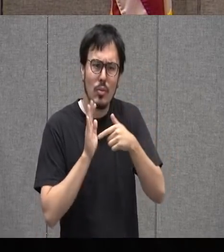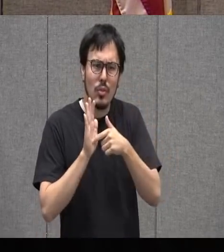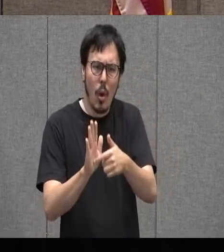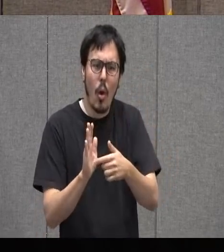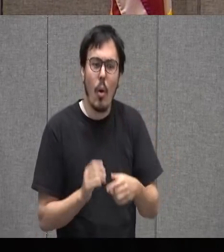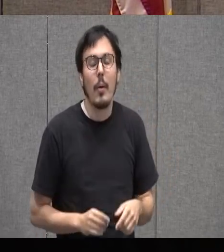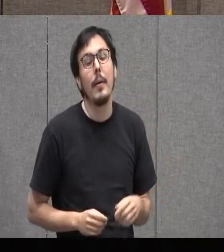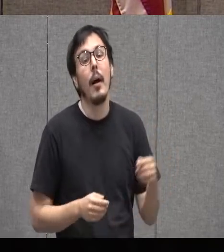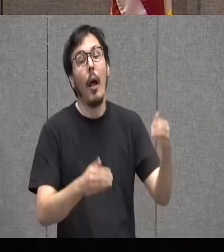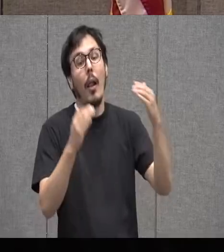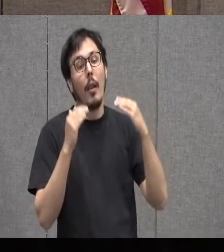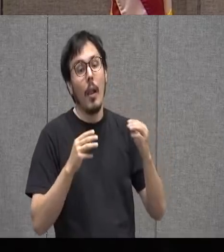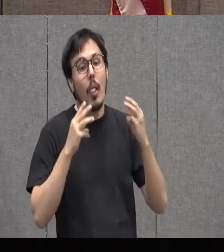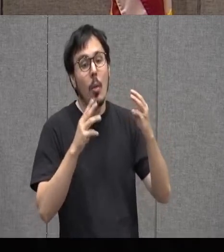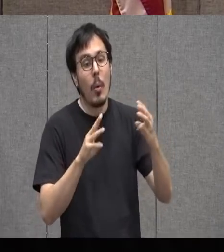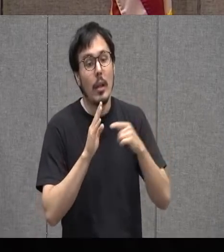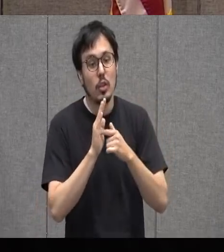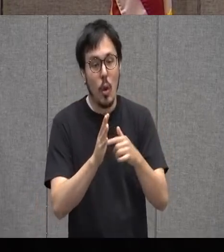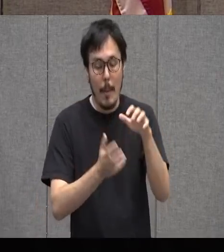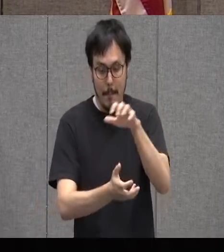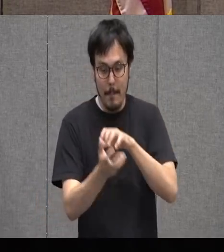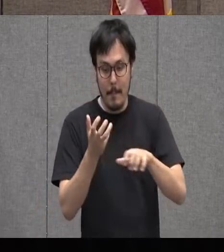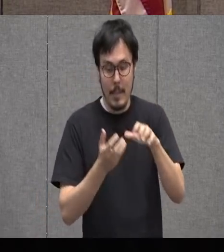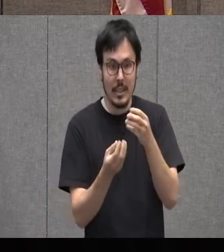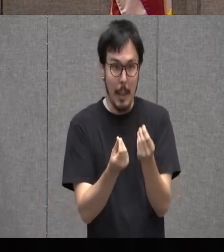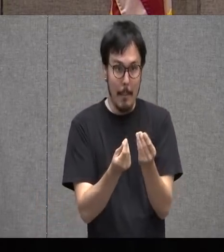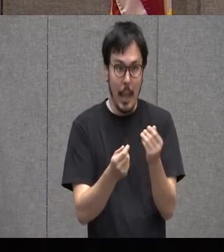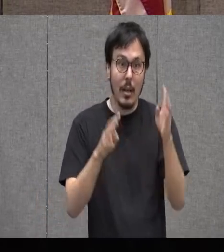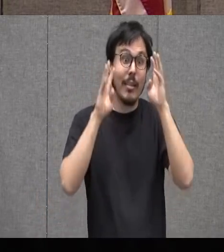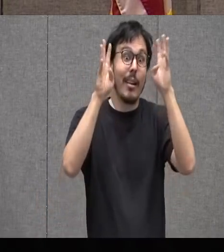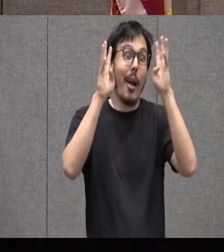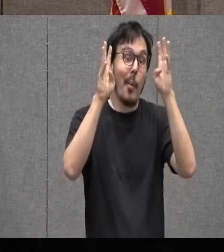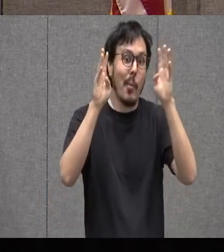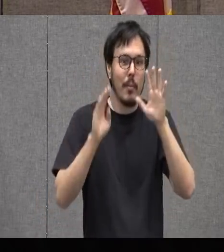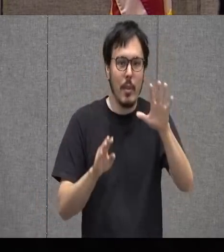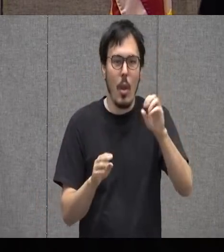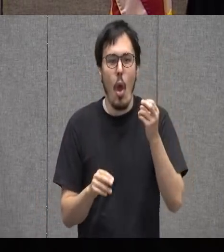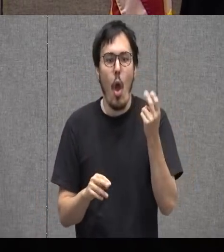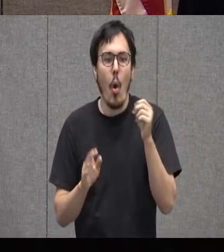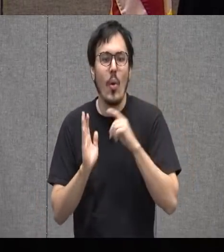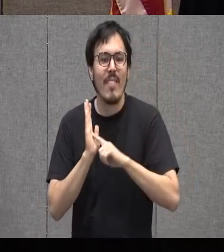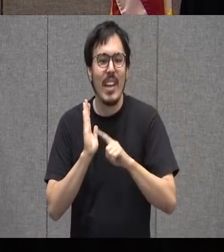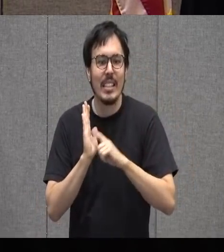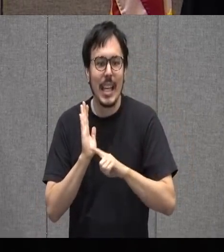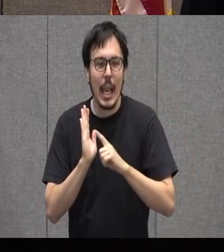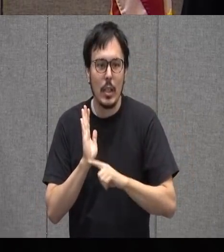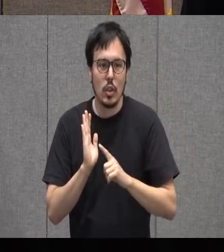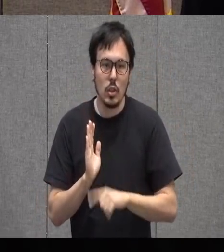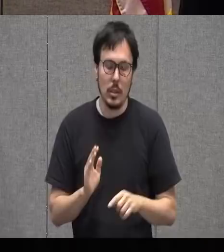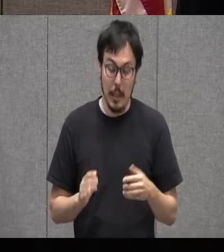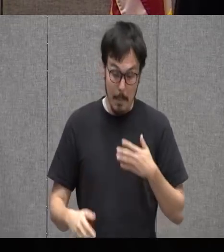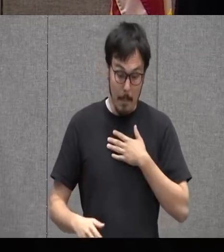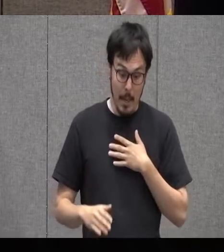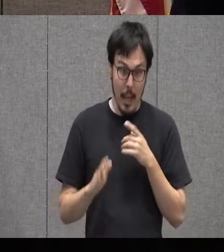and explore mixing matter is to come up with your own investigation. So, here was my investigation.